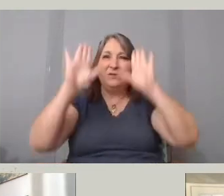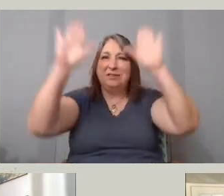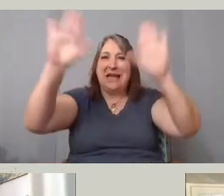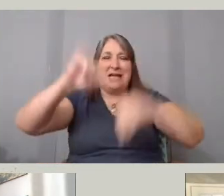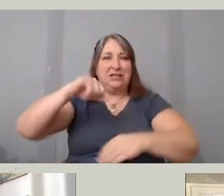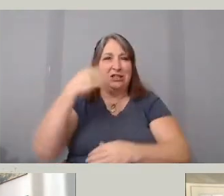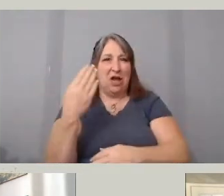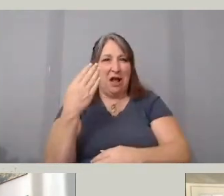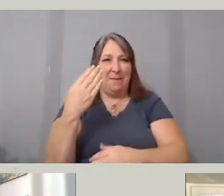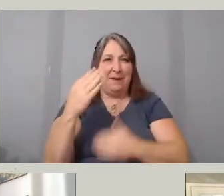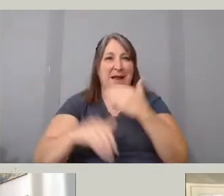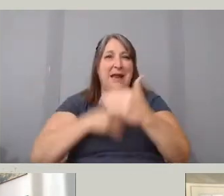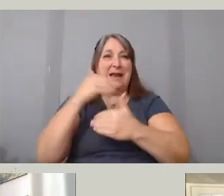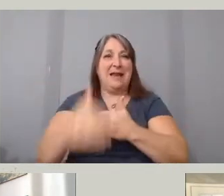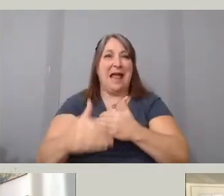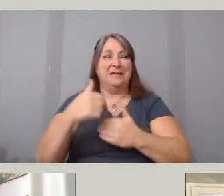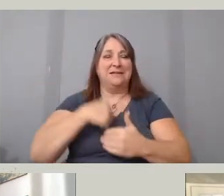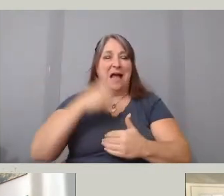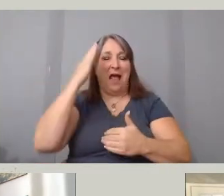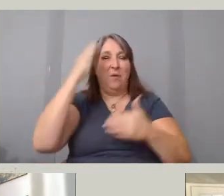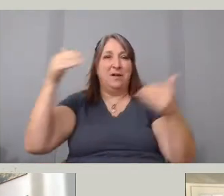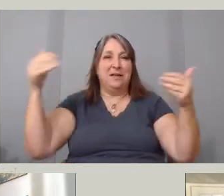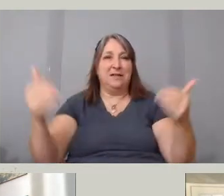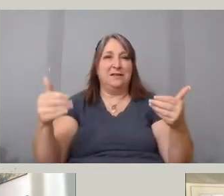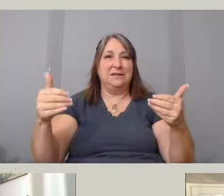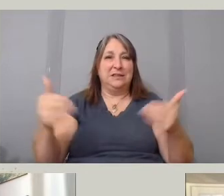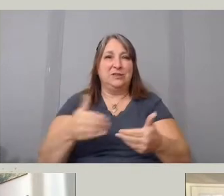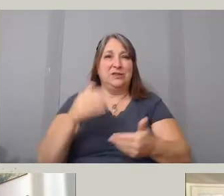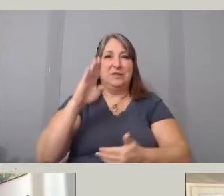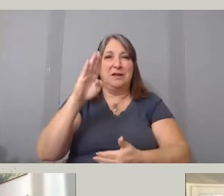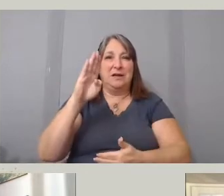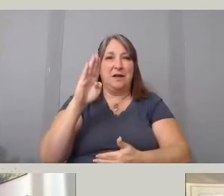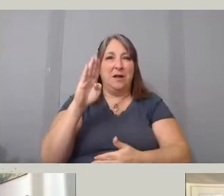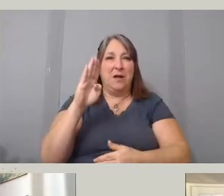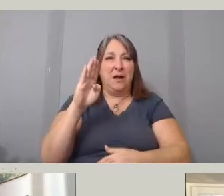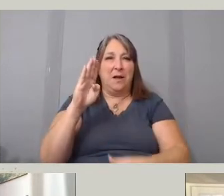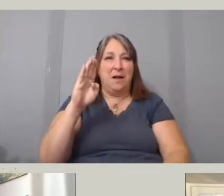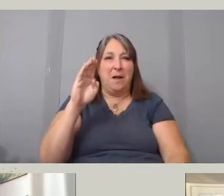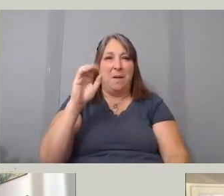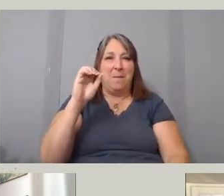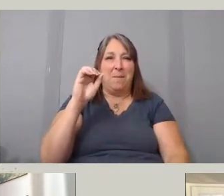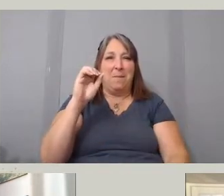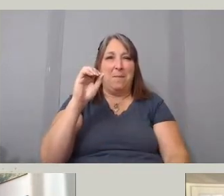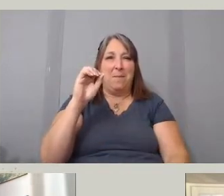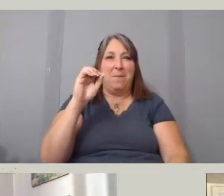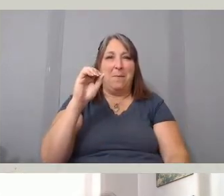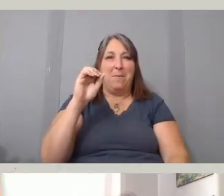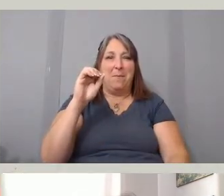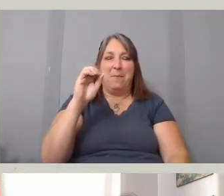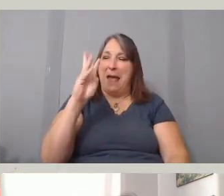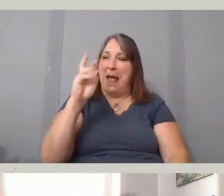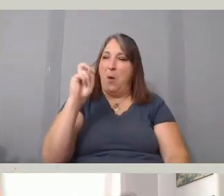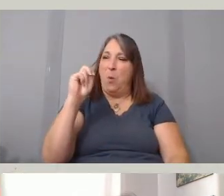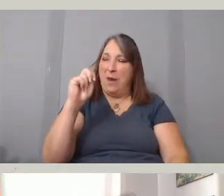Next I'm gonna have Bhawin Suchak join us. Bhawin is an educator and a filmmaker. And he is the co-founder